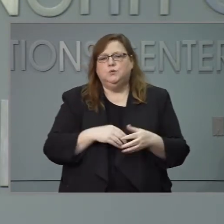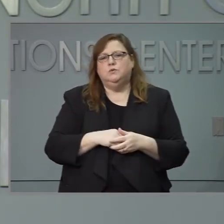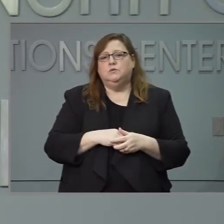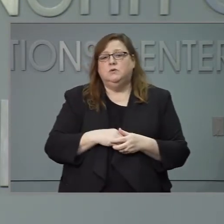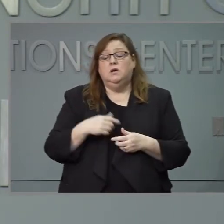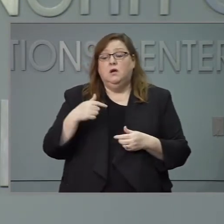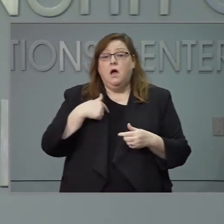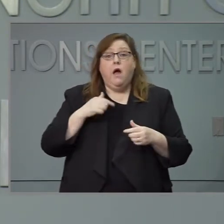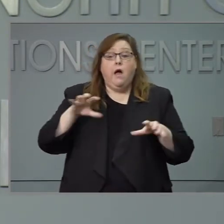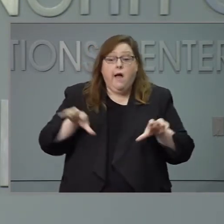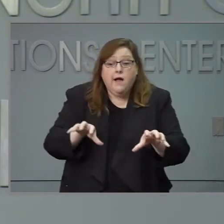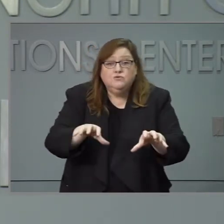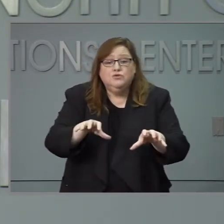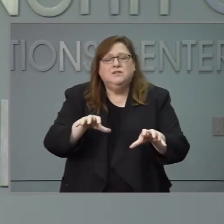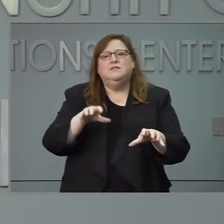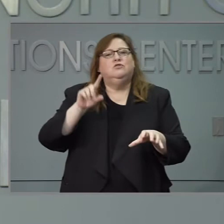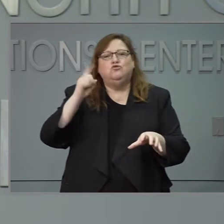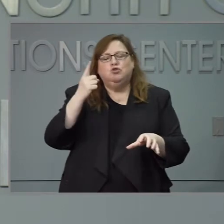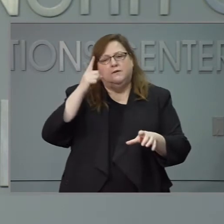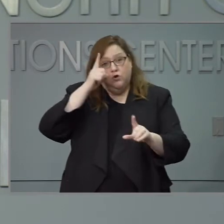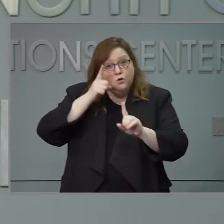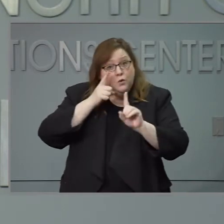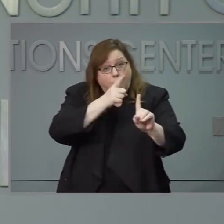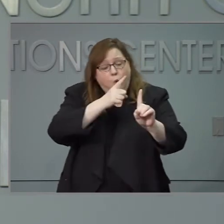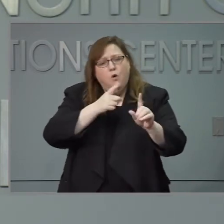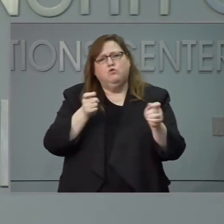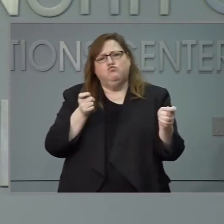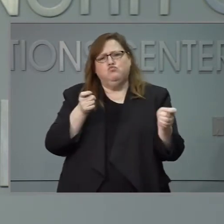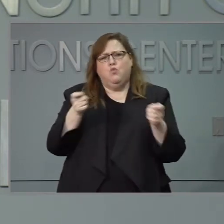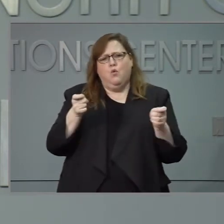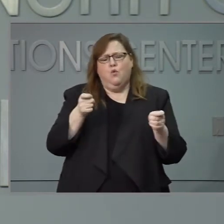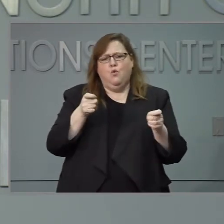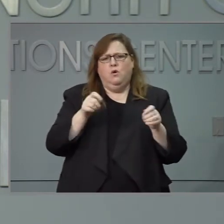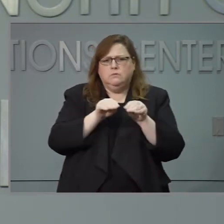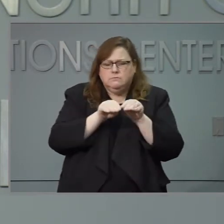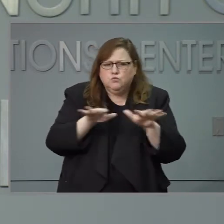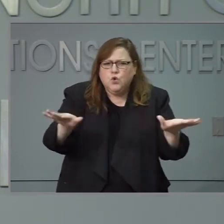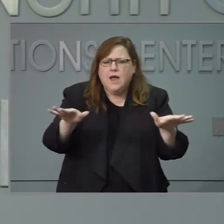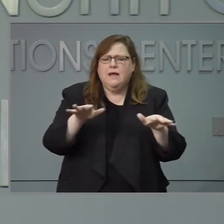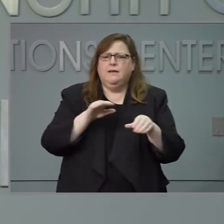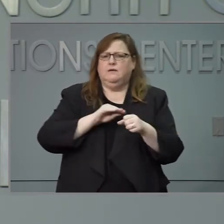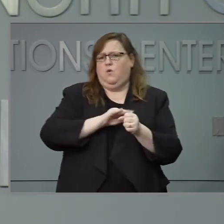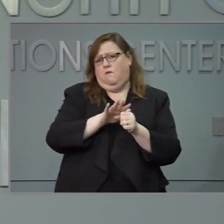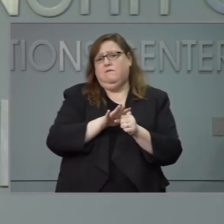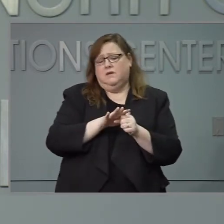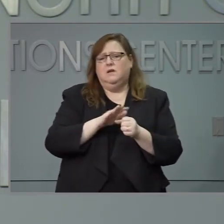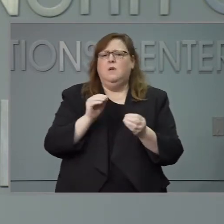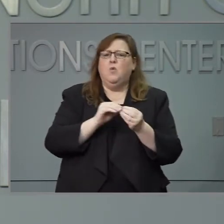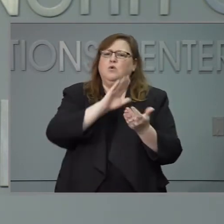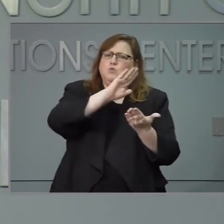NÚMEROS, DEBERÍA SABER QUE CAROLINA DEL NORTE ES NÚMERO UNO EN EL SUDESTE POR LA INVERSIÓN EN EDUCACIÓN, PROBABLEMENTE NO